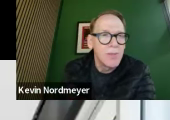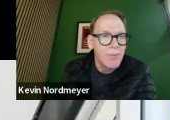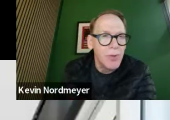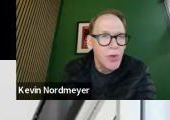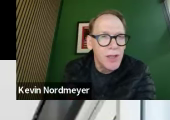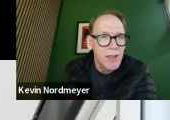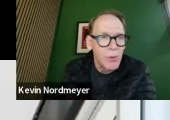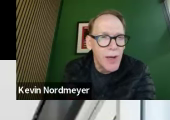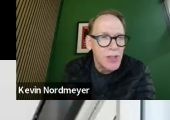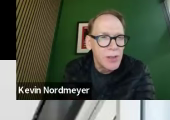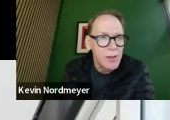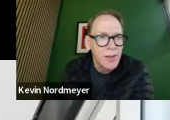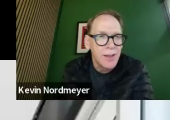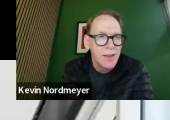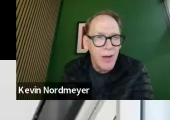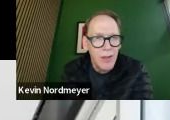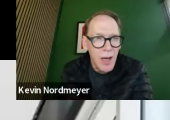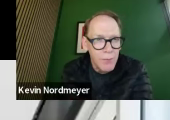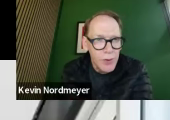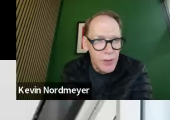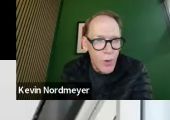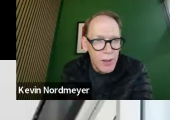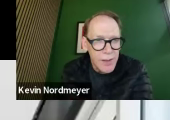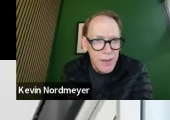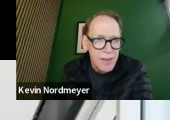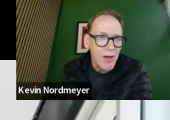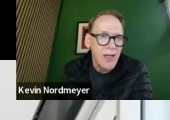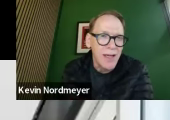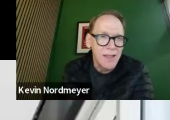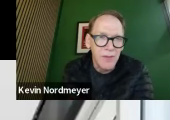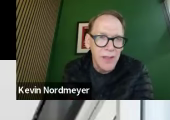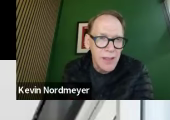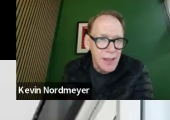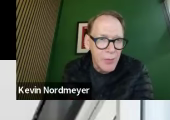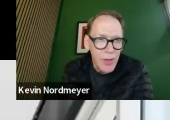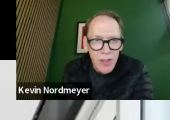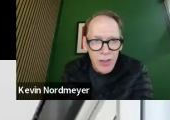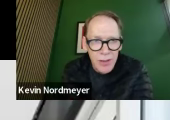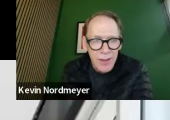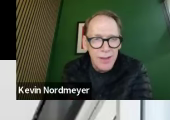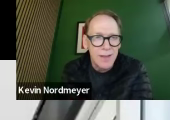So it's about beauty and inspiration. It's about comfort and wellness, it's about connectivity and collaboration.